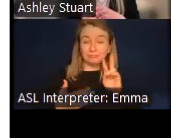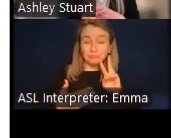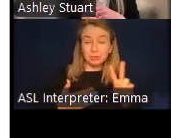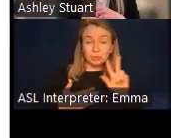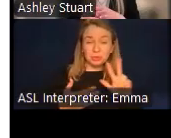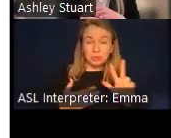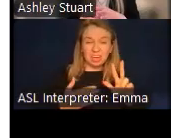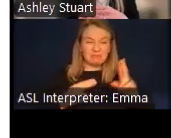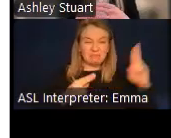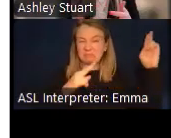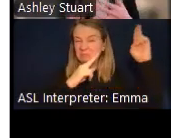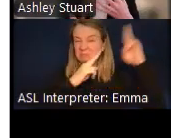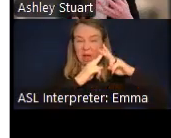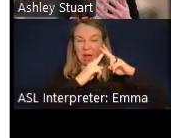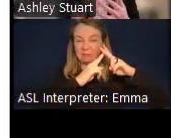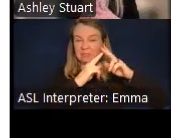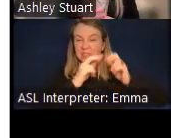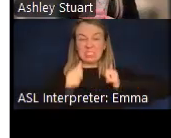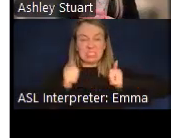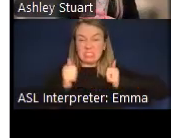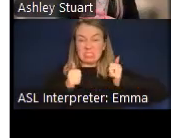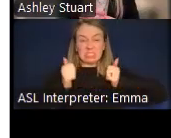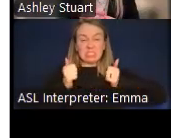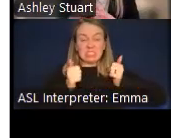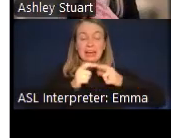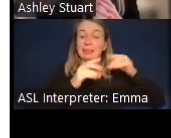and then by the time a child starts to enter school, we tend